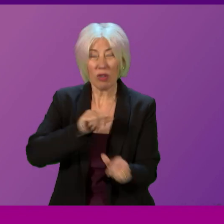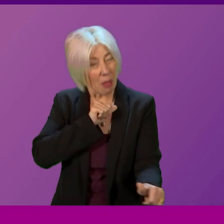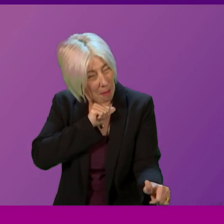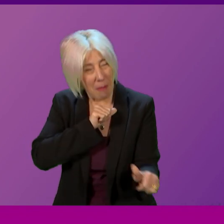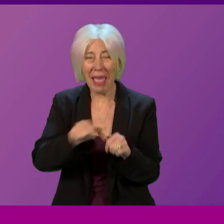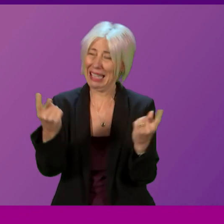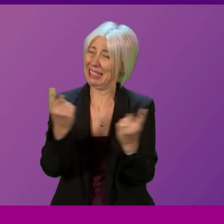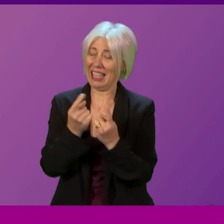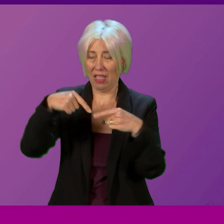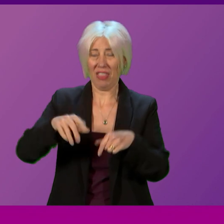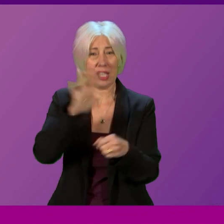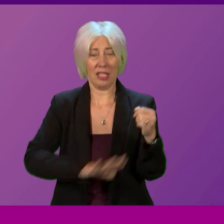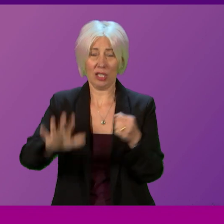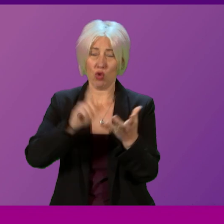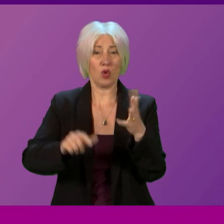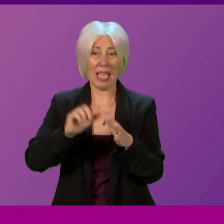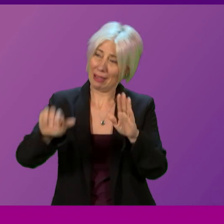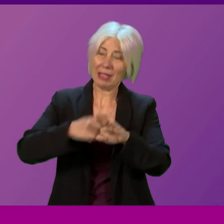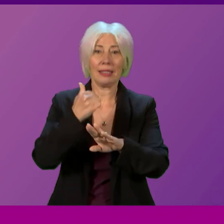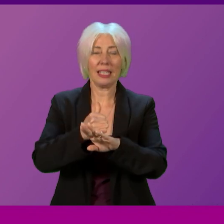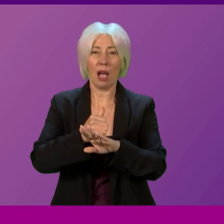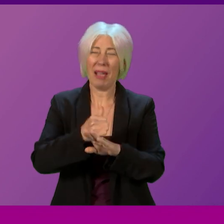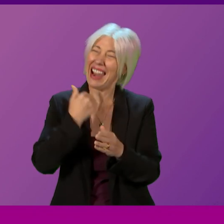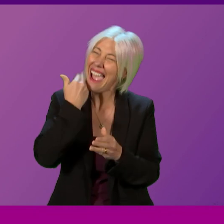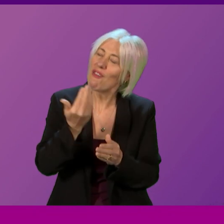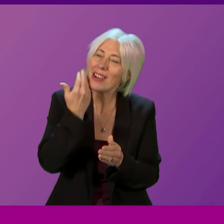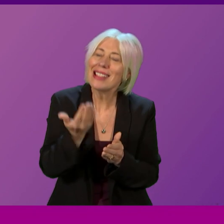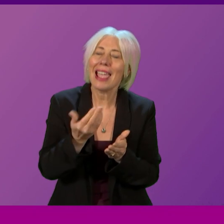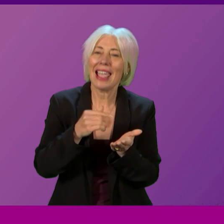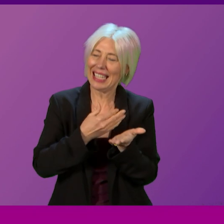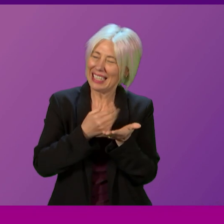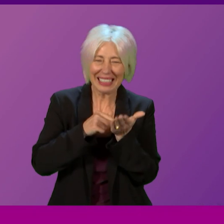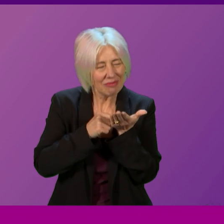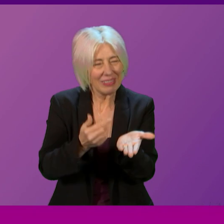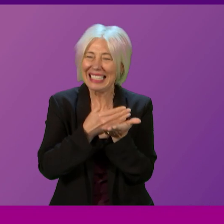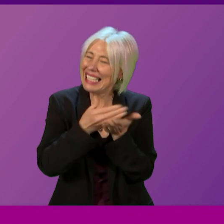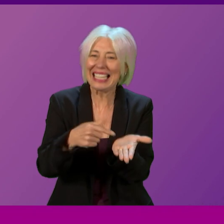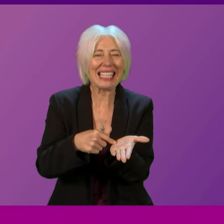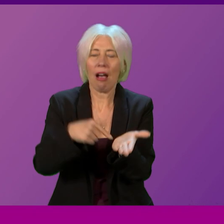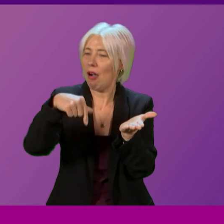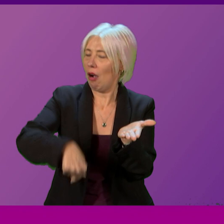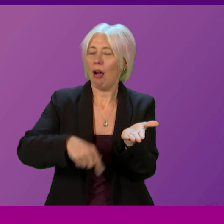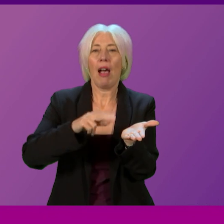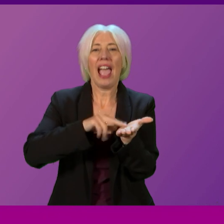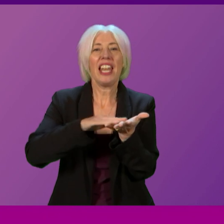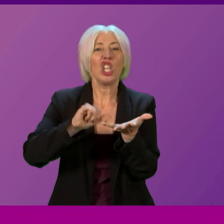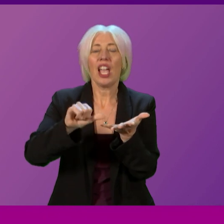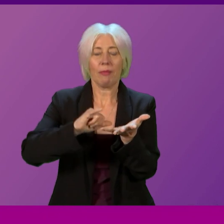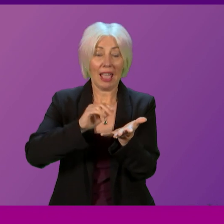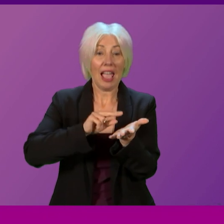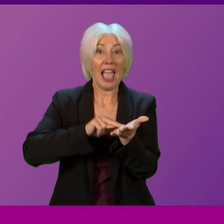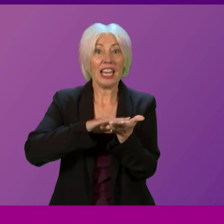Does it not get clearer every single day that our NHS is not safe in SNP hands?